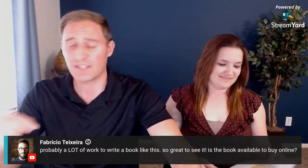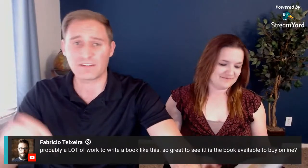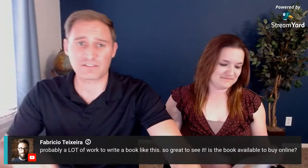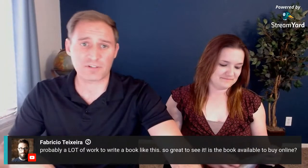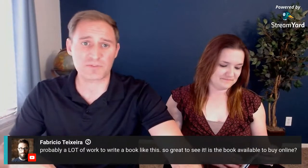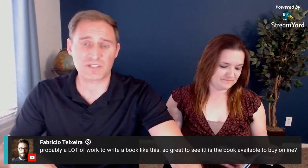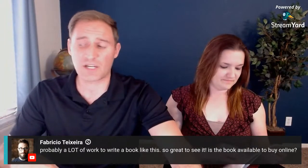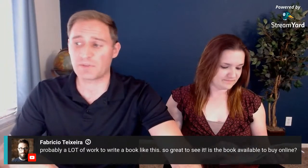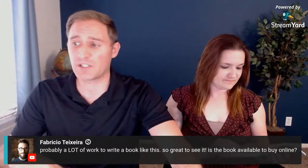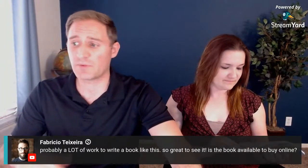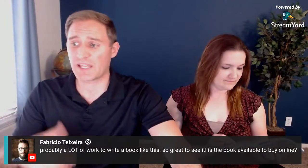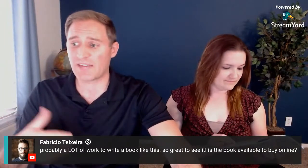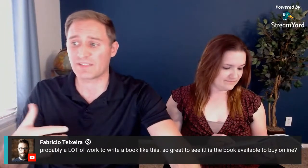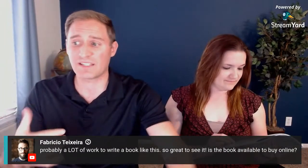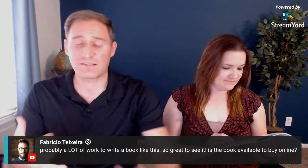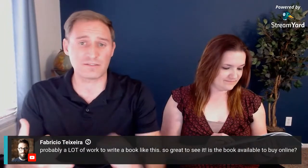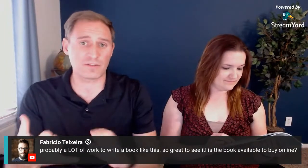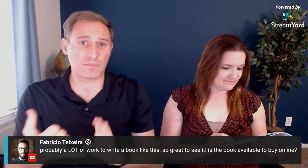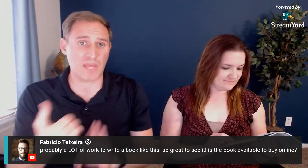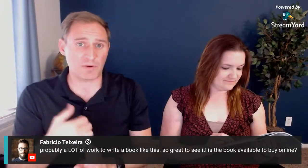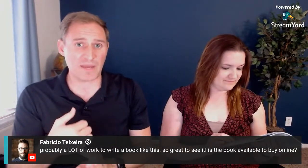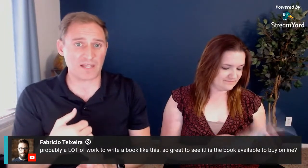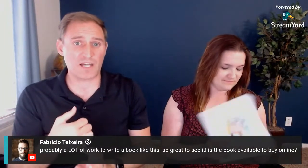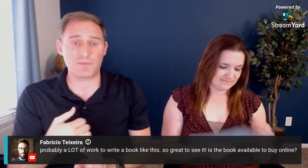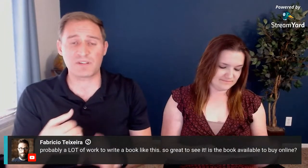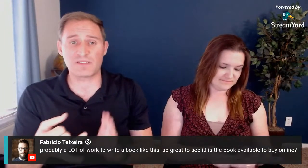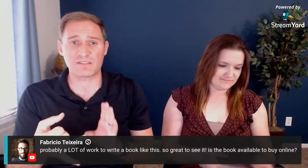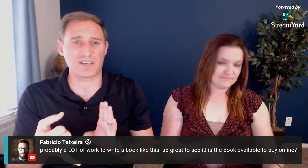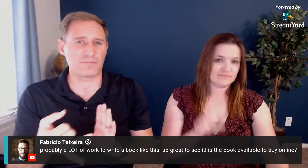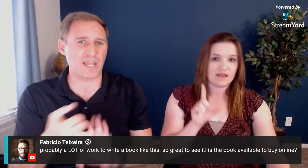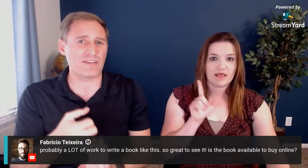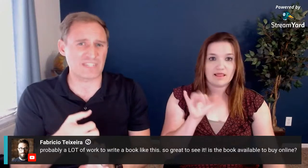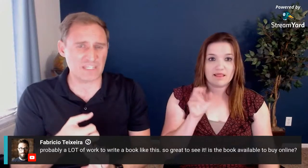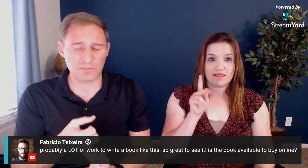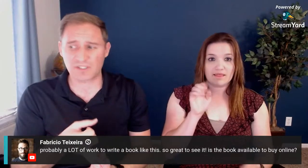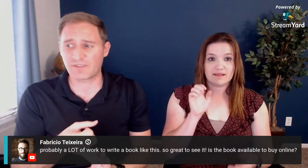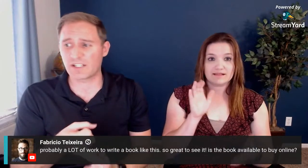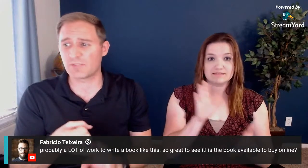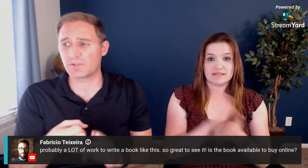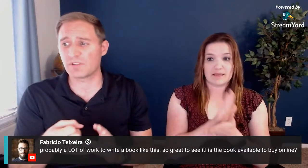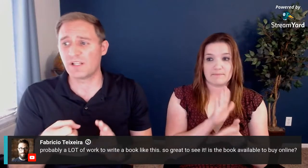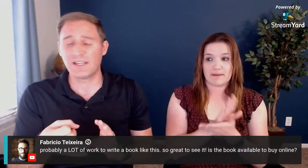in the description down below we have links to the paperback copies uh we have an ebook available